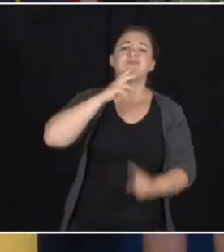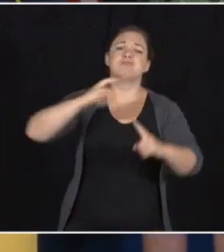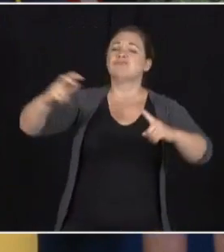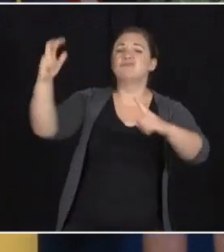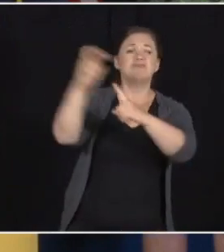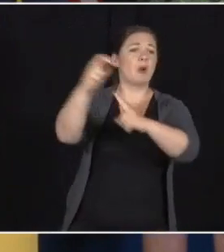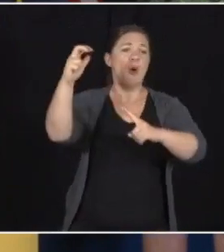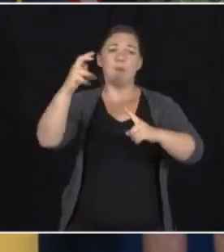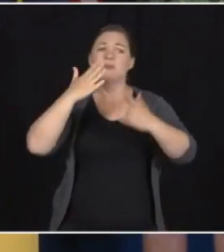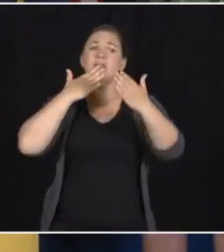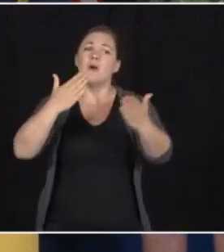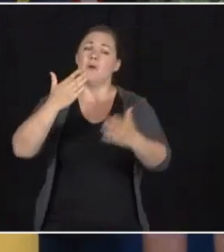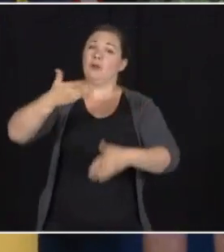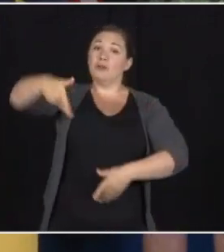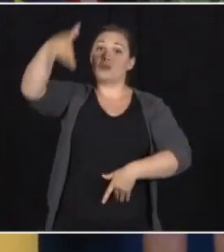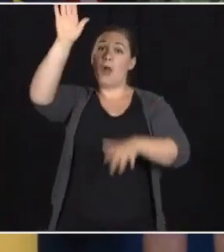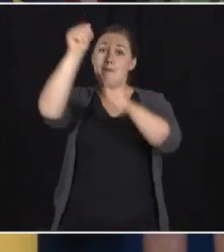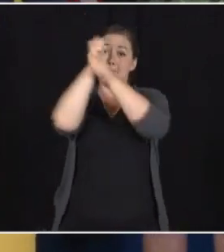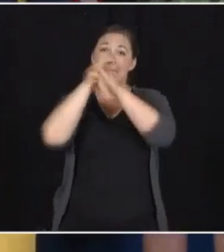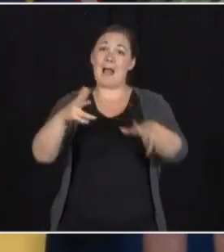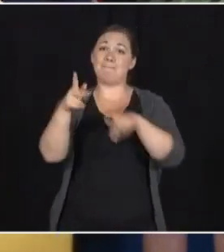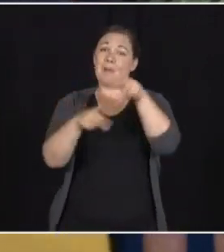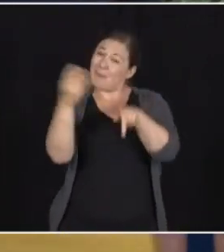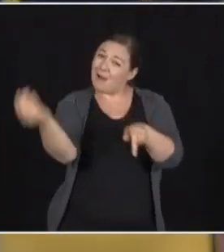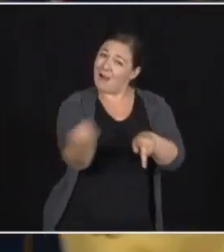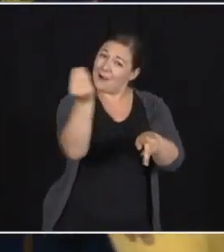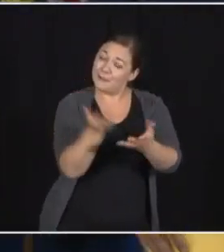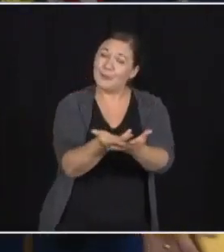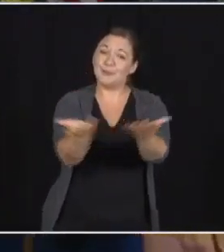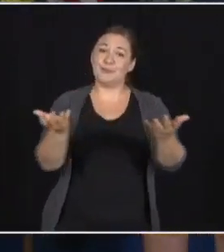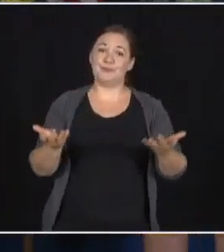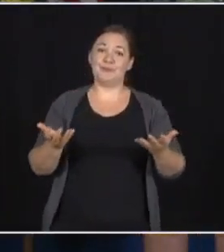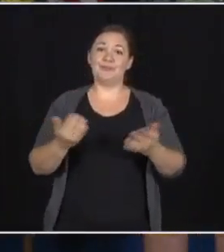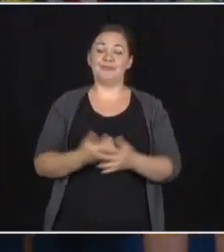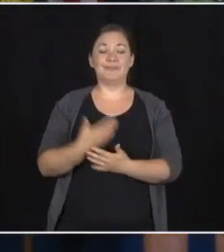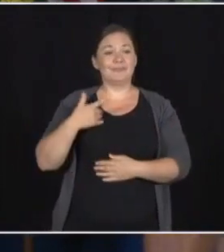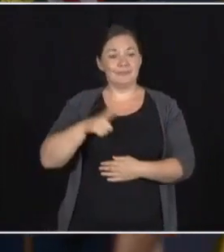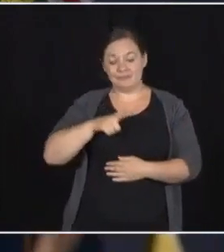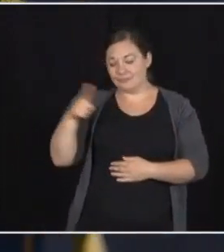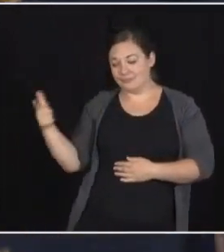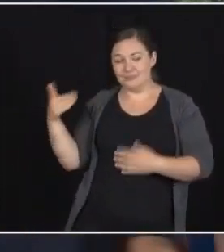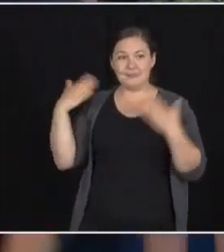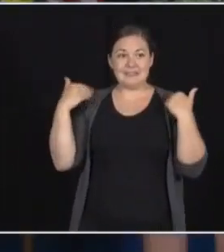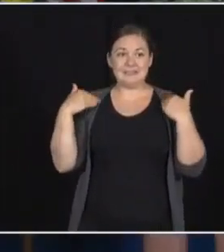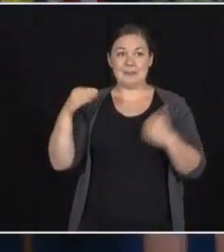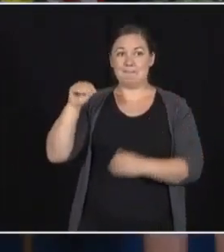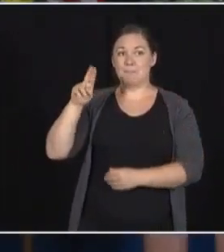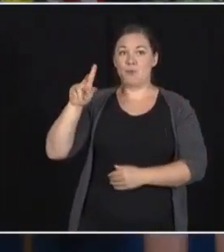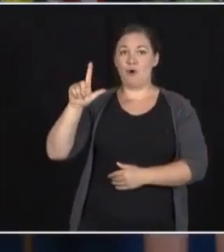I'll pick a barber somewhere in Leamington or Kingsville and I just can't wait to go down and think the people personally.